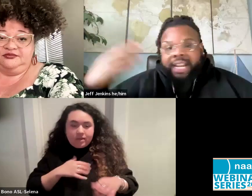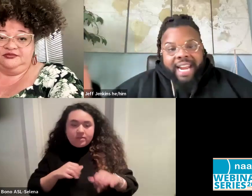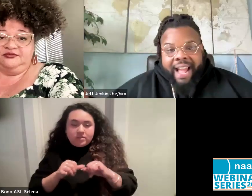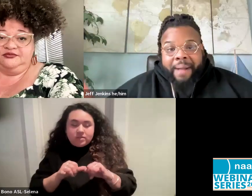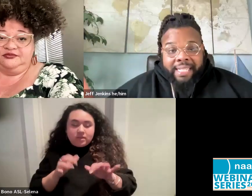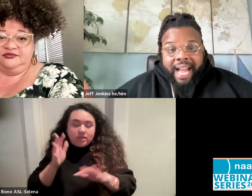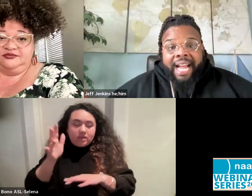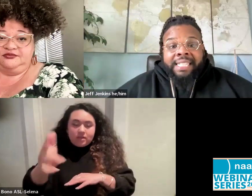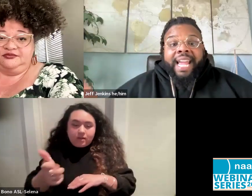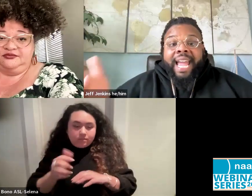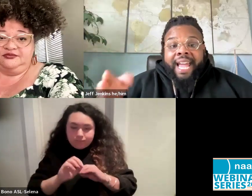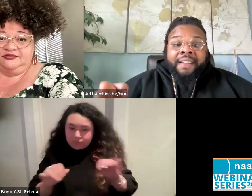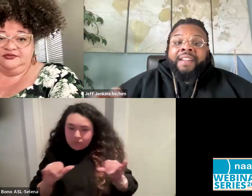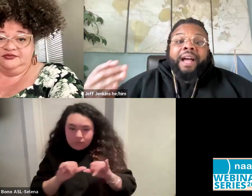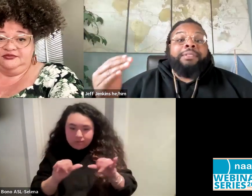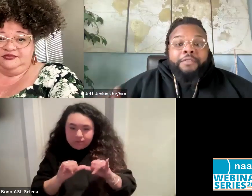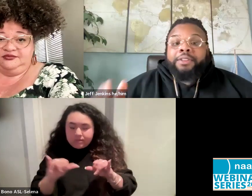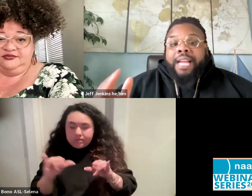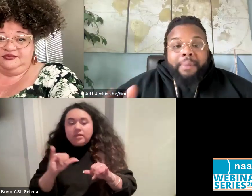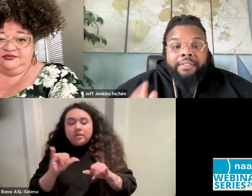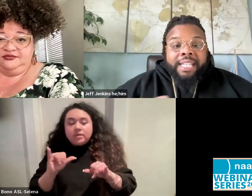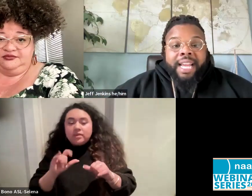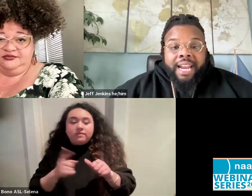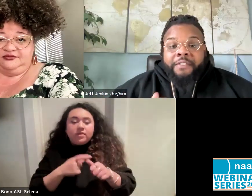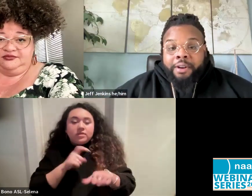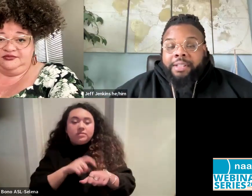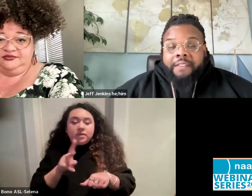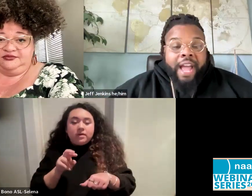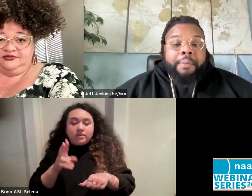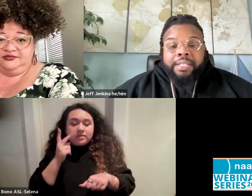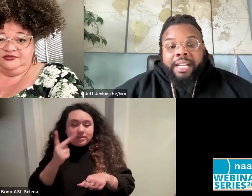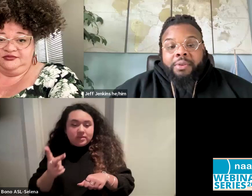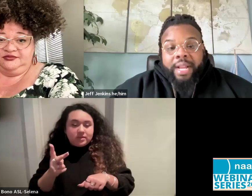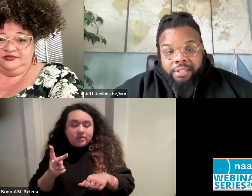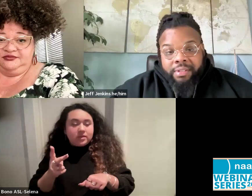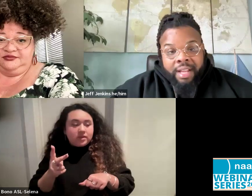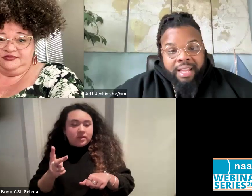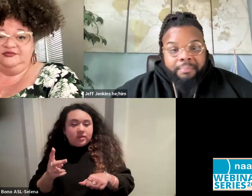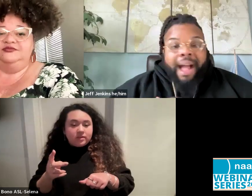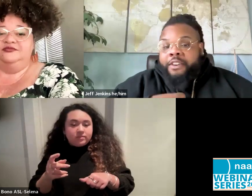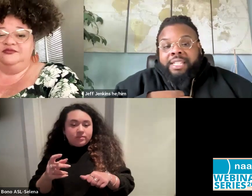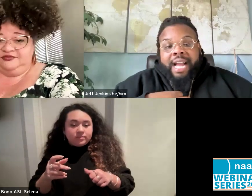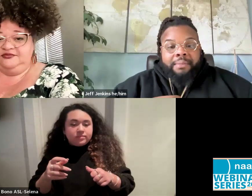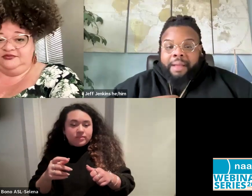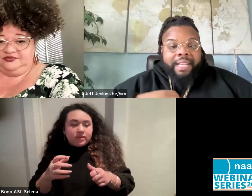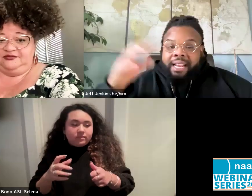They didn't have my size and that was the first time I ever see any first of that person in a wetsuit, my body.